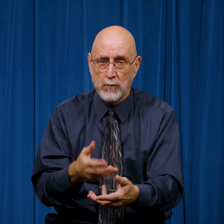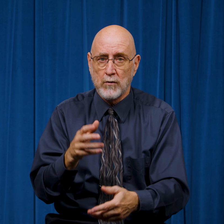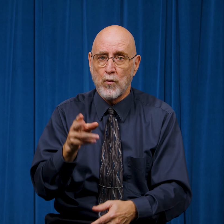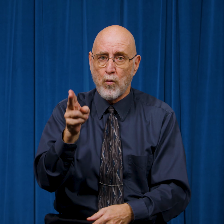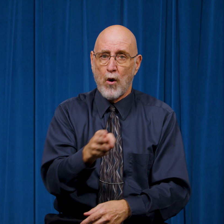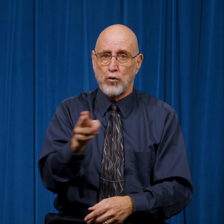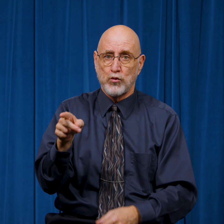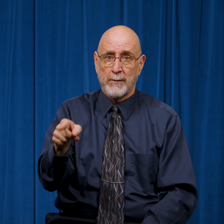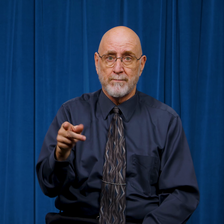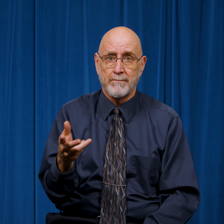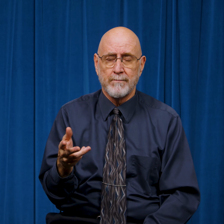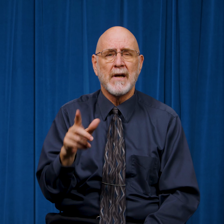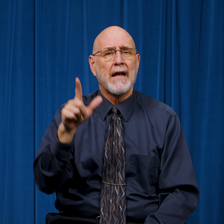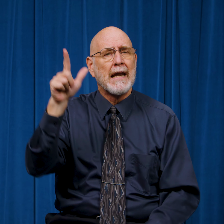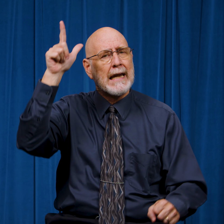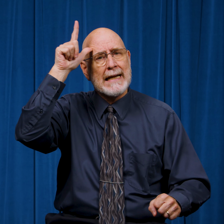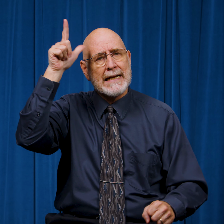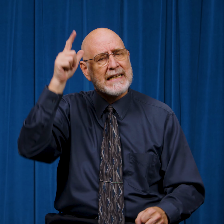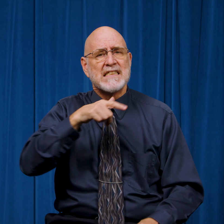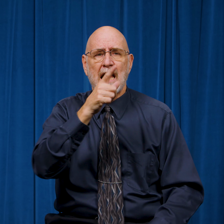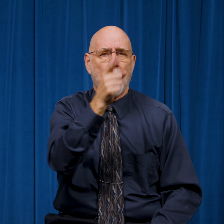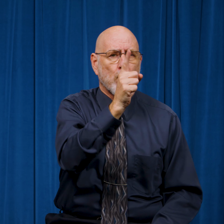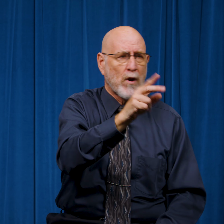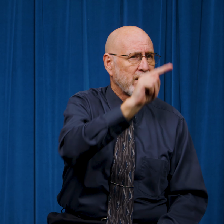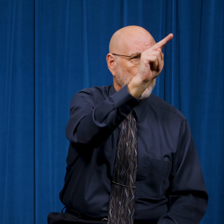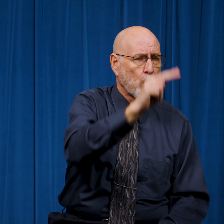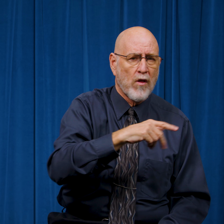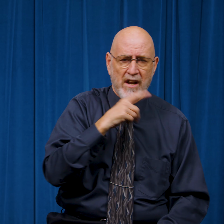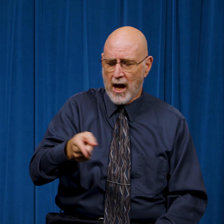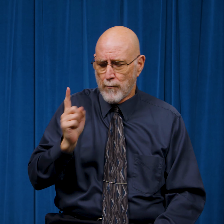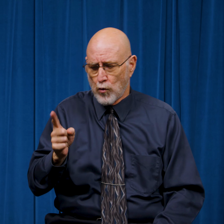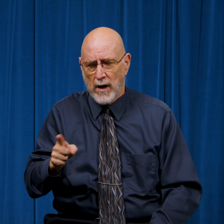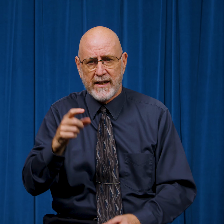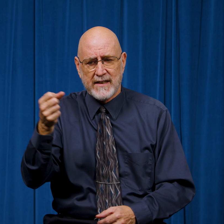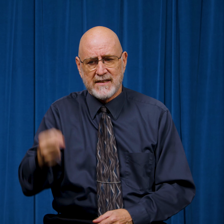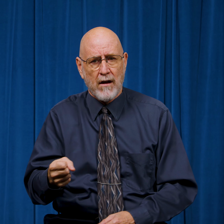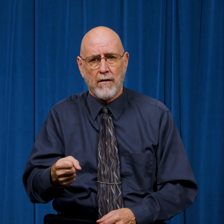Lincoln is not berating either side for their belief in God,